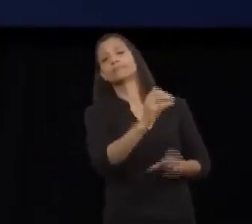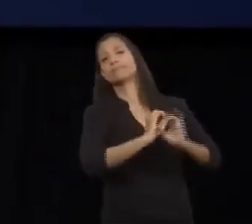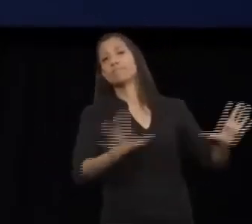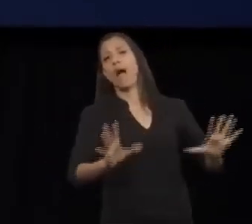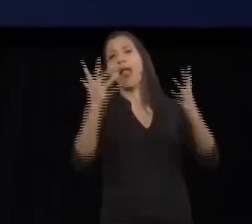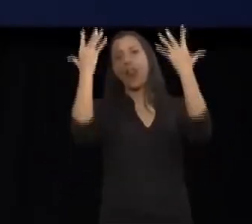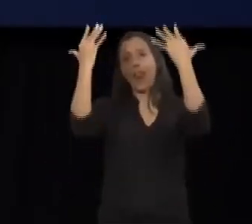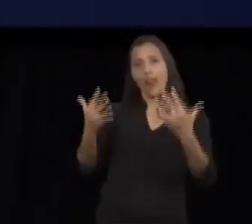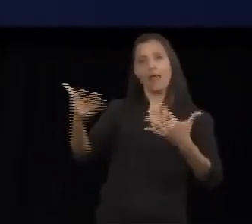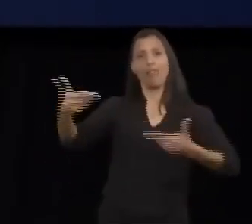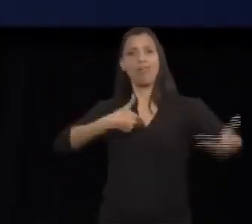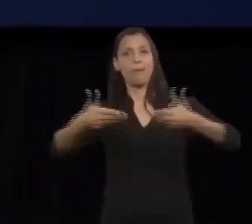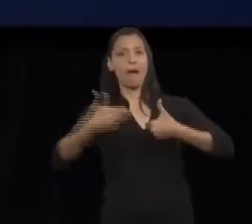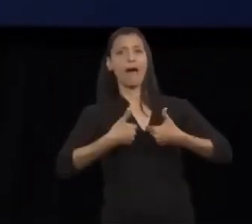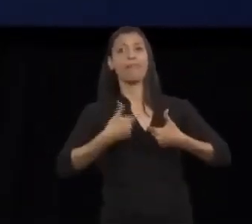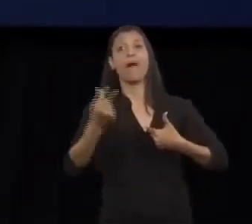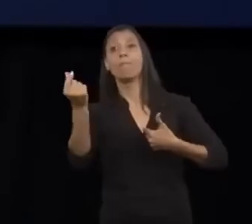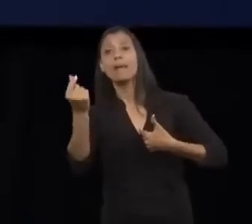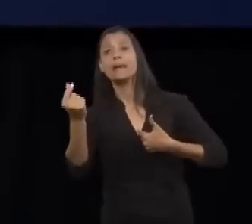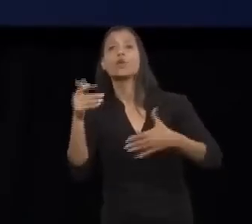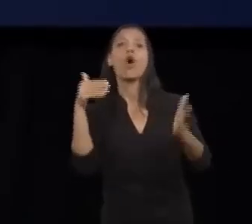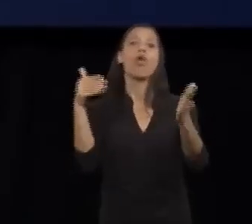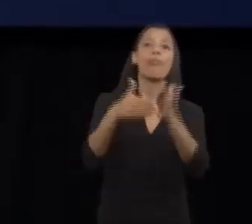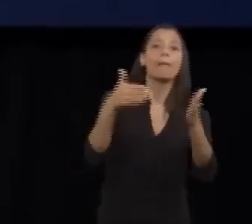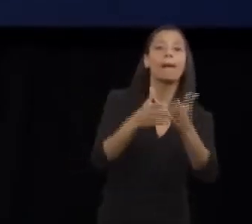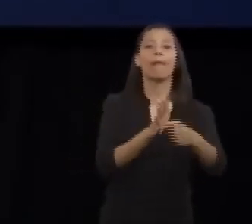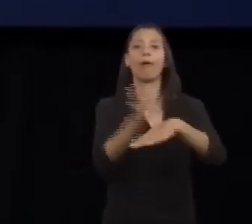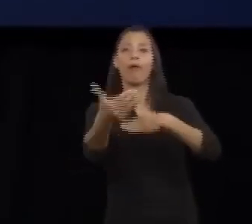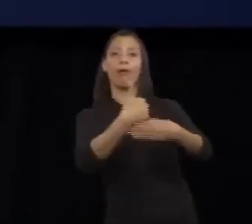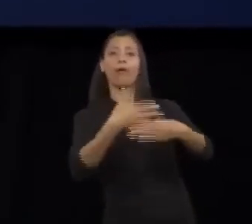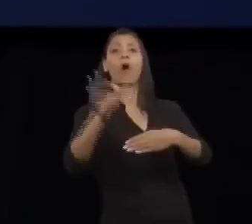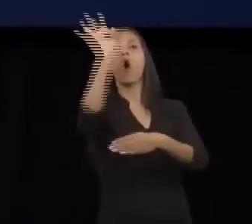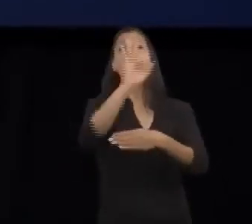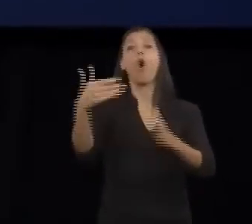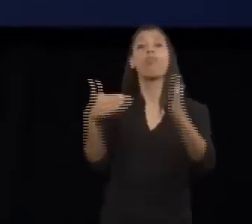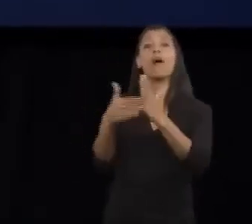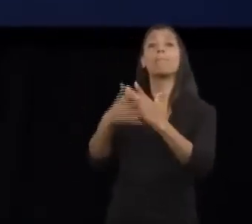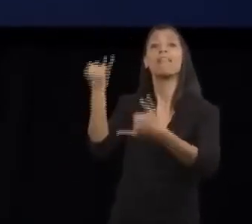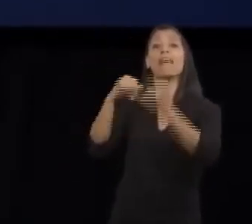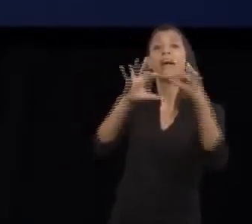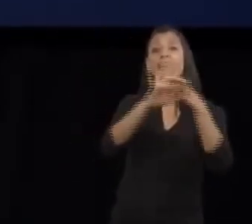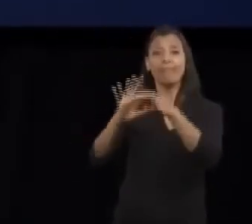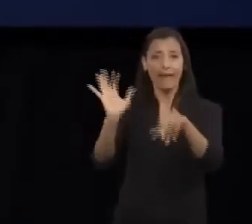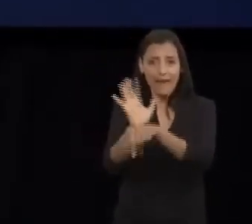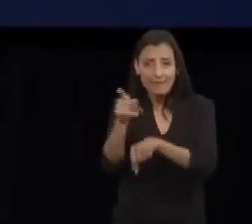that depends on the income and depends on the interest rate. Why do I explain this?